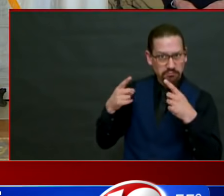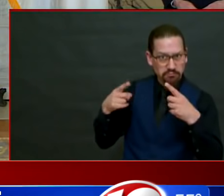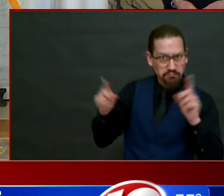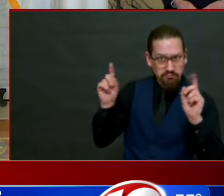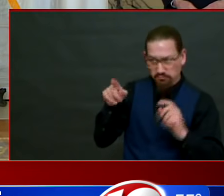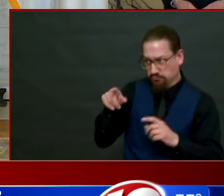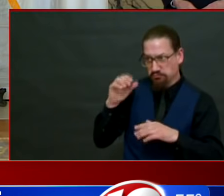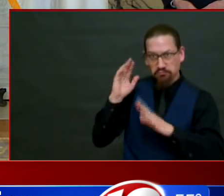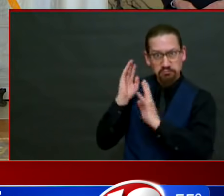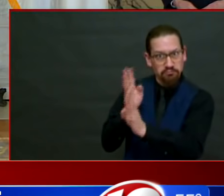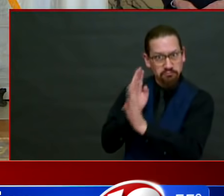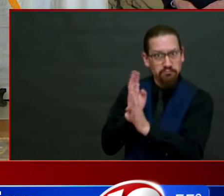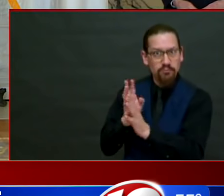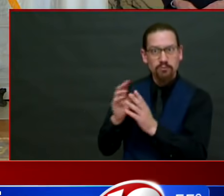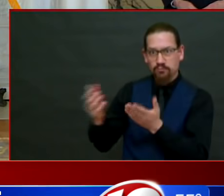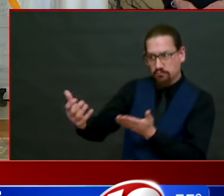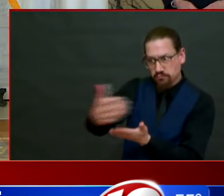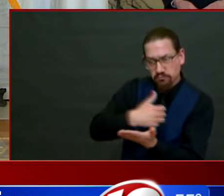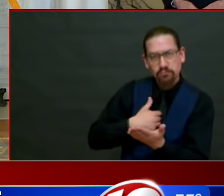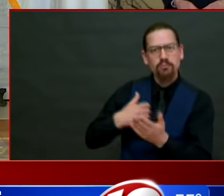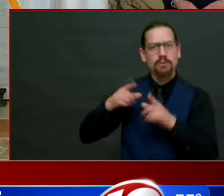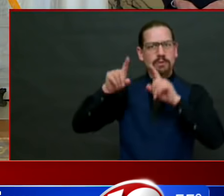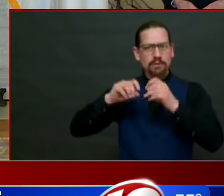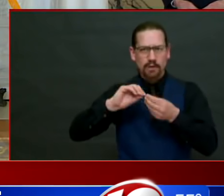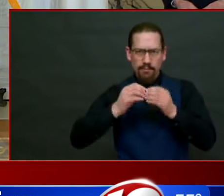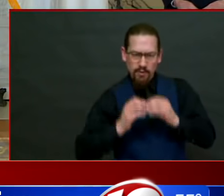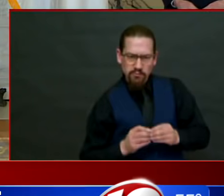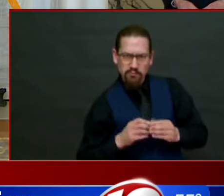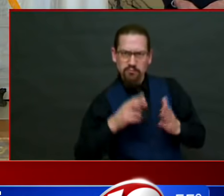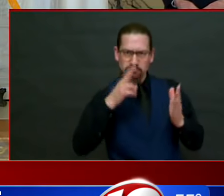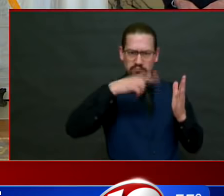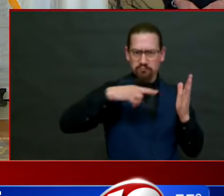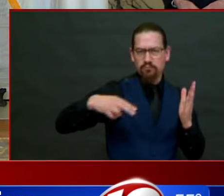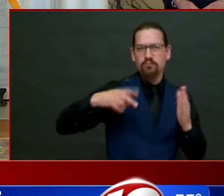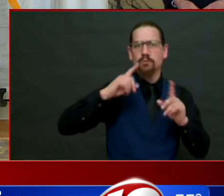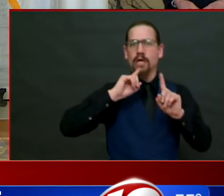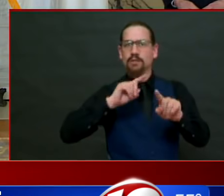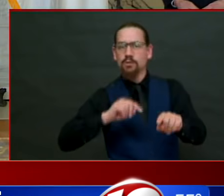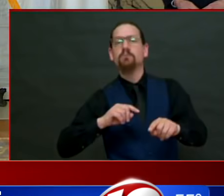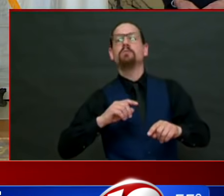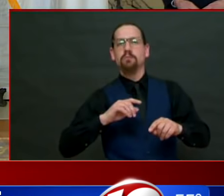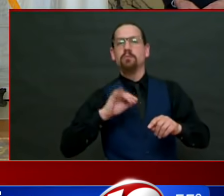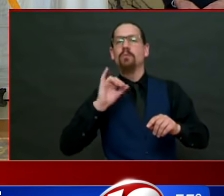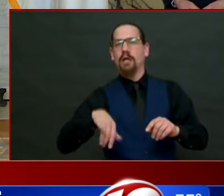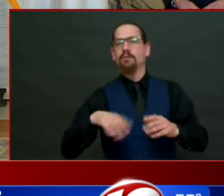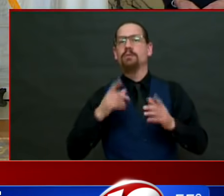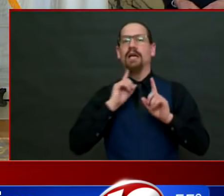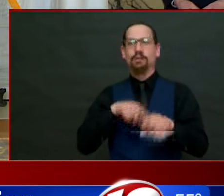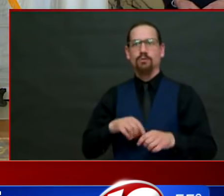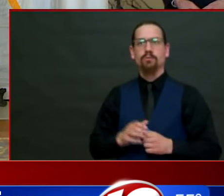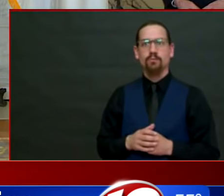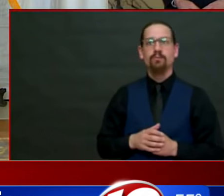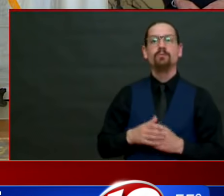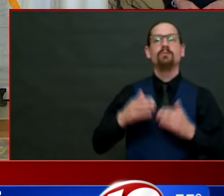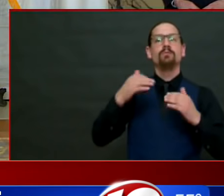WELL. STARTING TODAY WITH THE